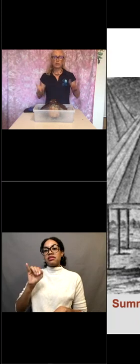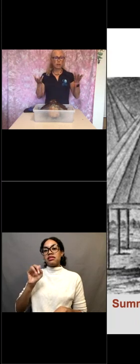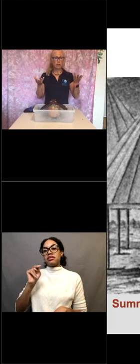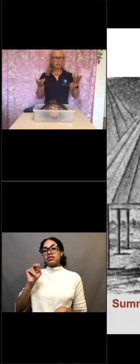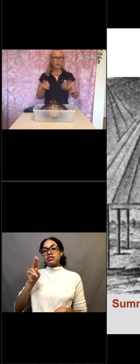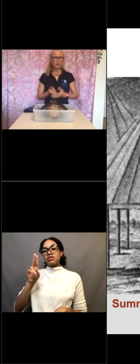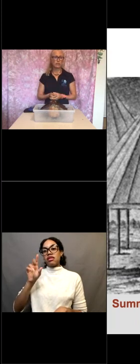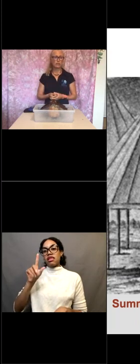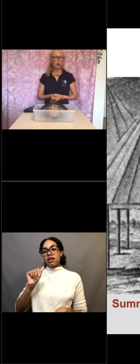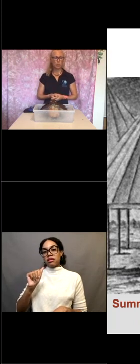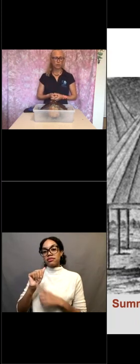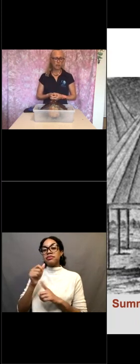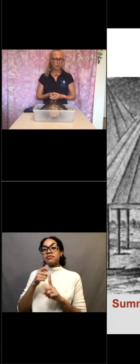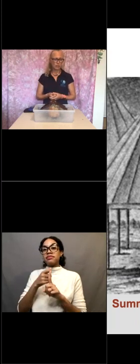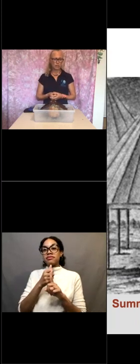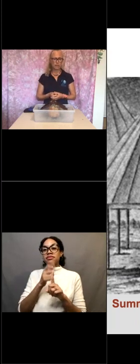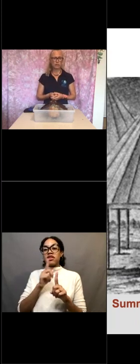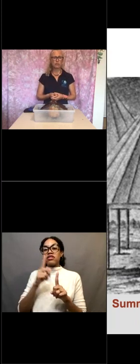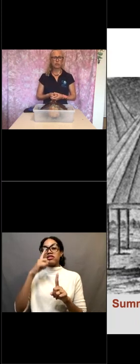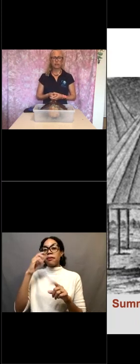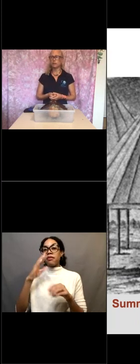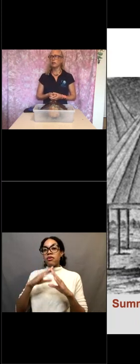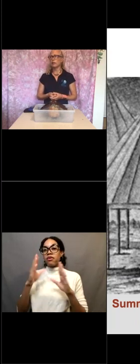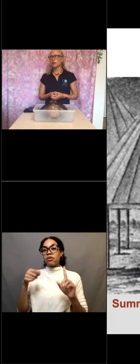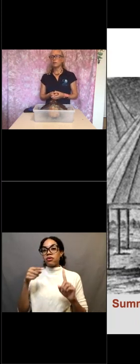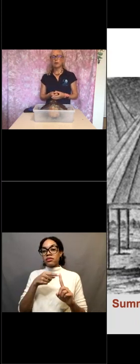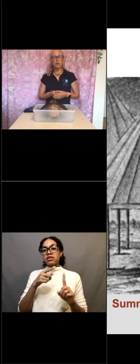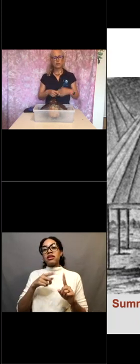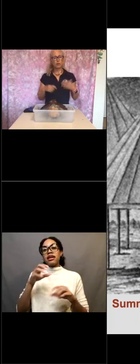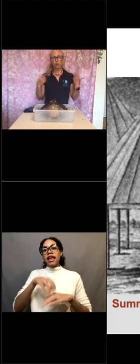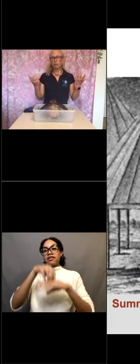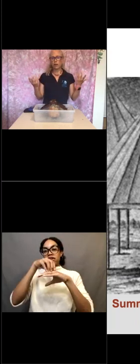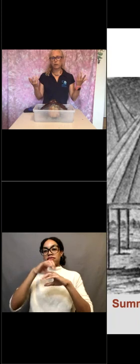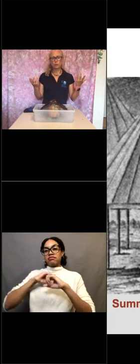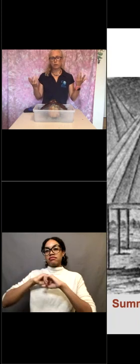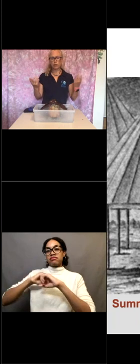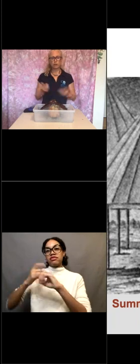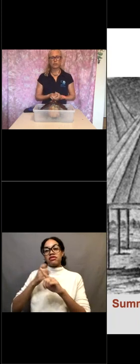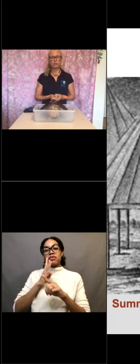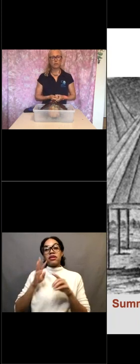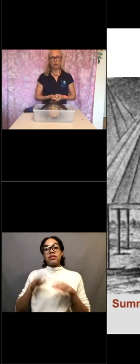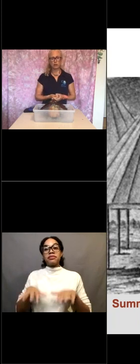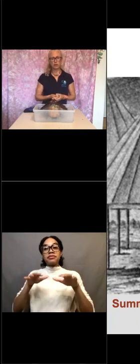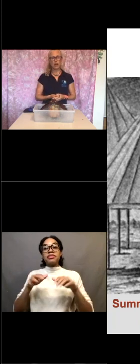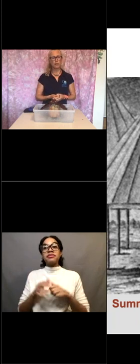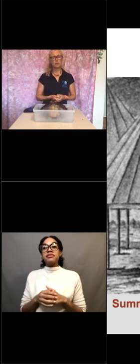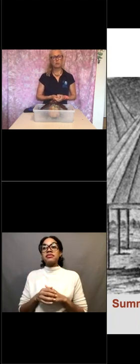but they were elevated to help protect them against flooding. And then all around the world in modern times,